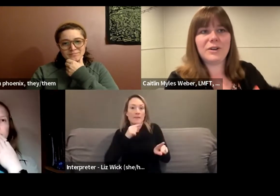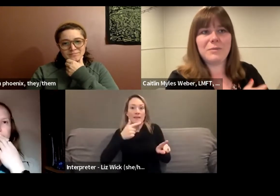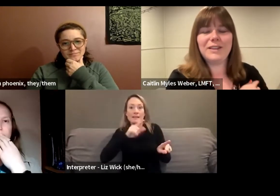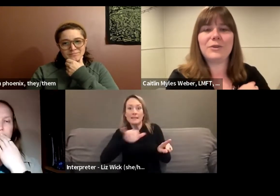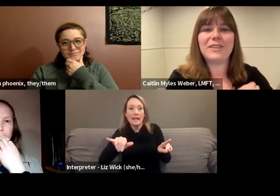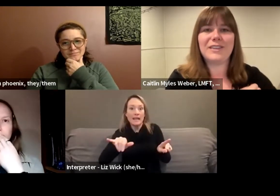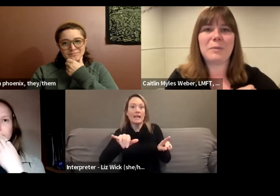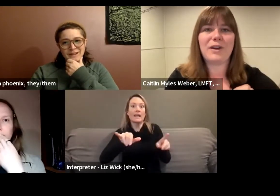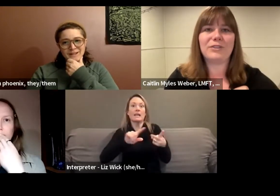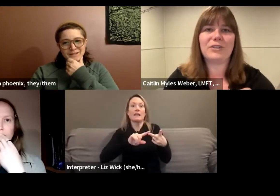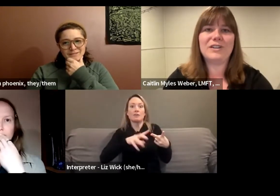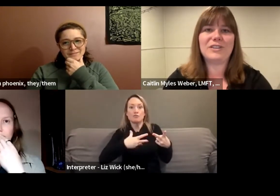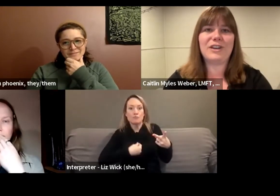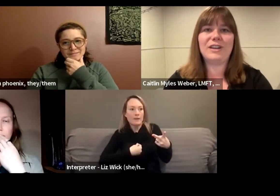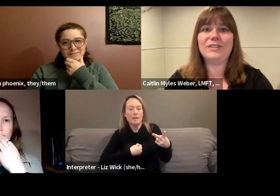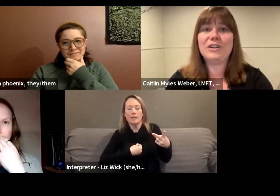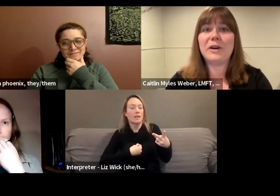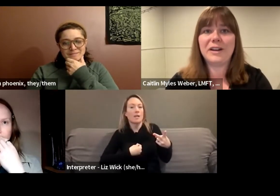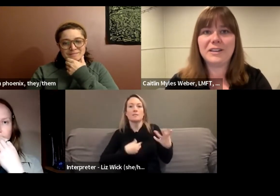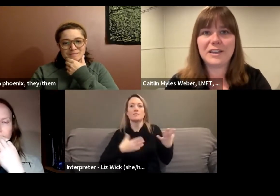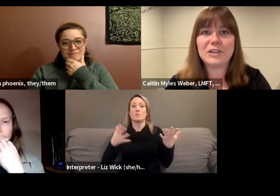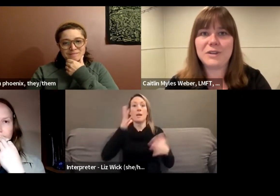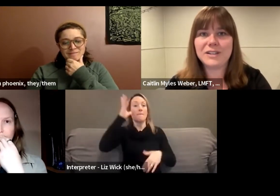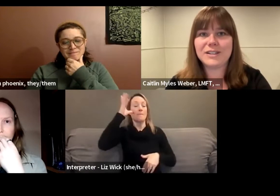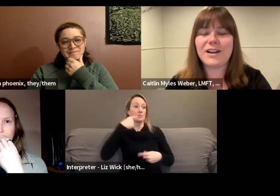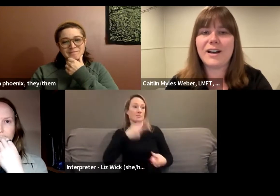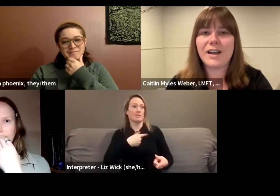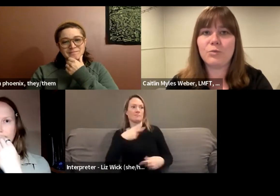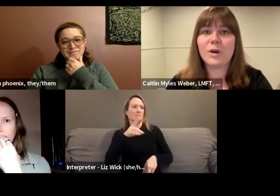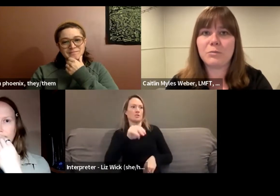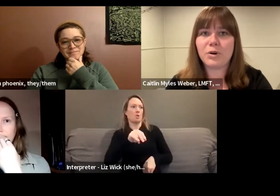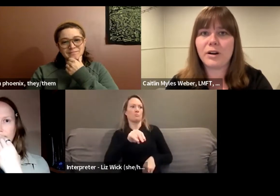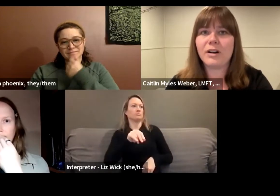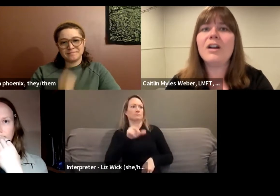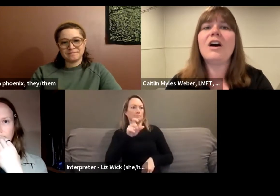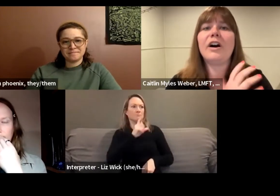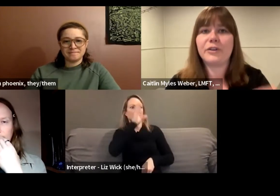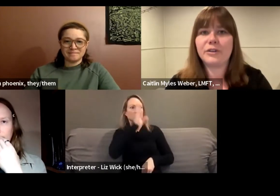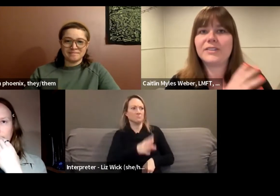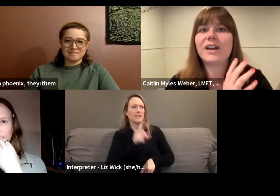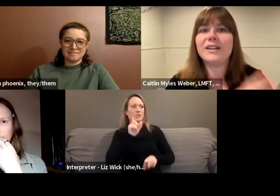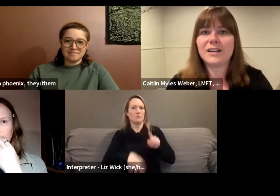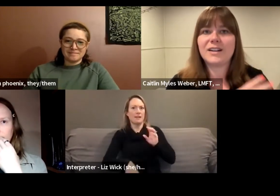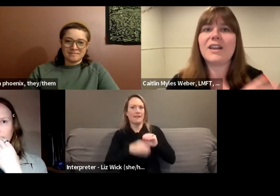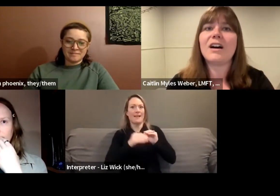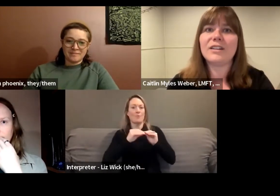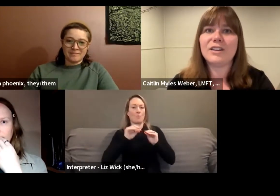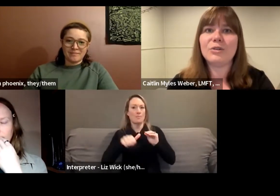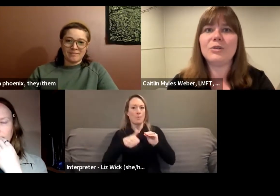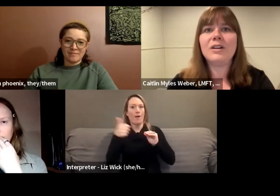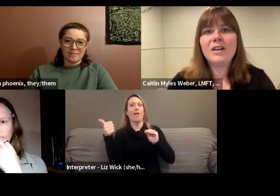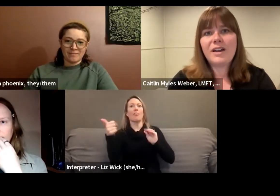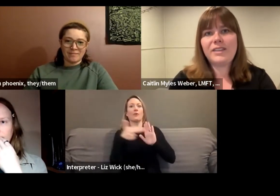You know what I mean? So I think these parents are saying to their kids, "No honey, like you need to not have one more otherness identity on you."